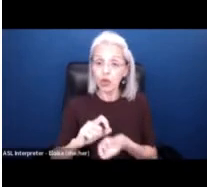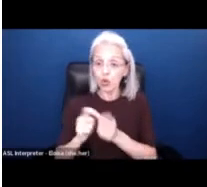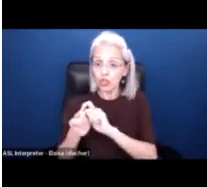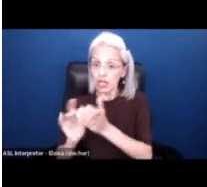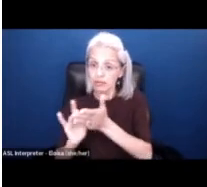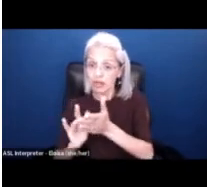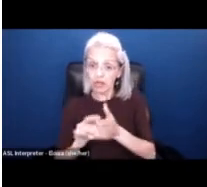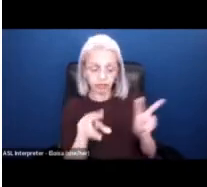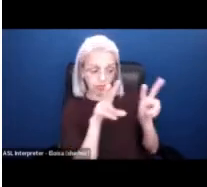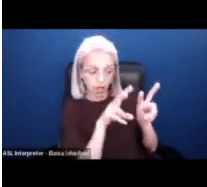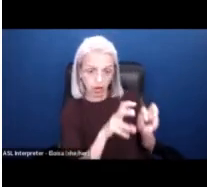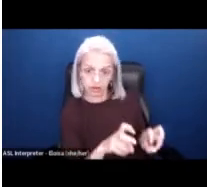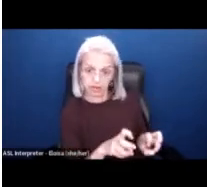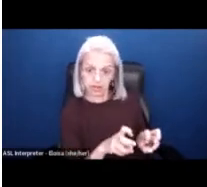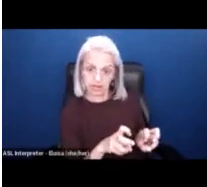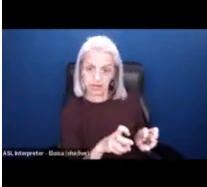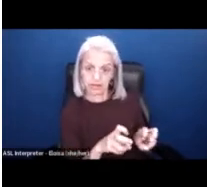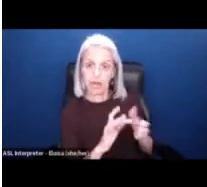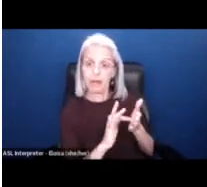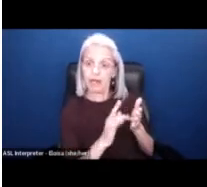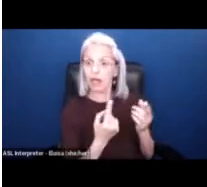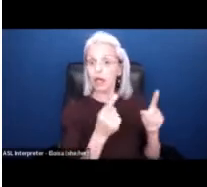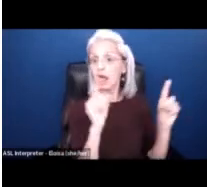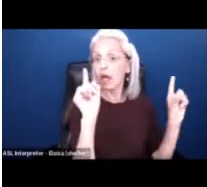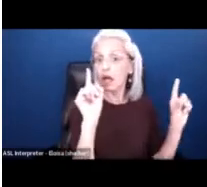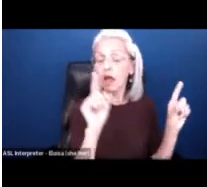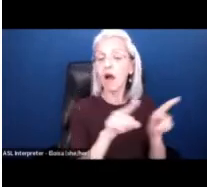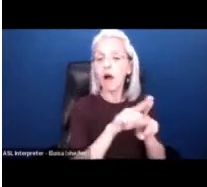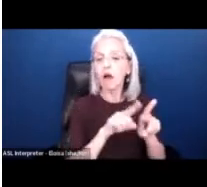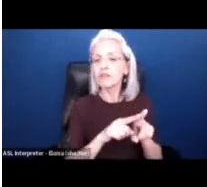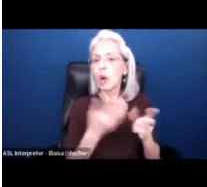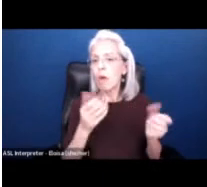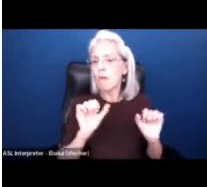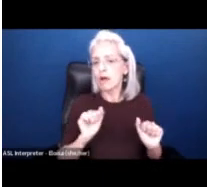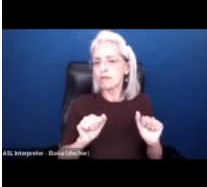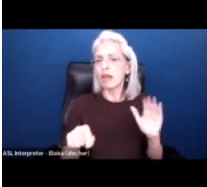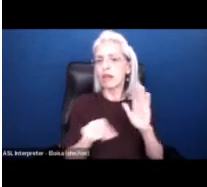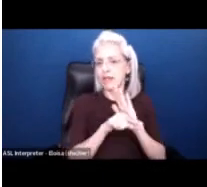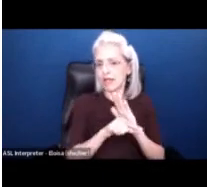for medication effectiveness, but also be mindful of side effects. And, if needed, make